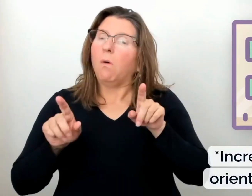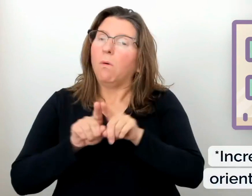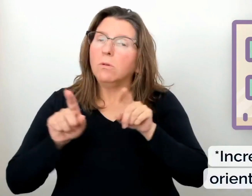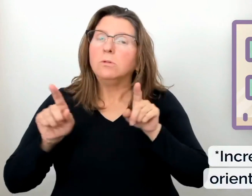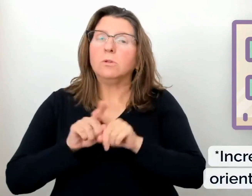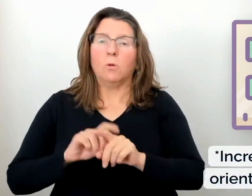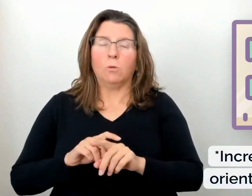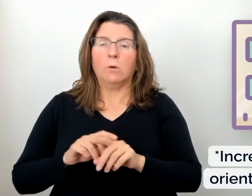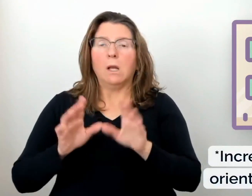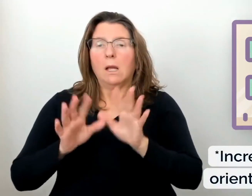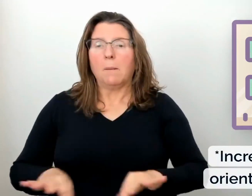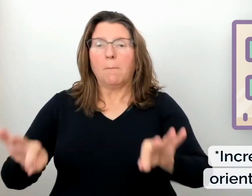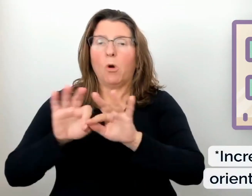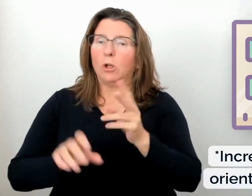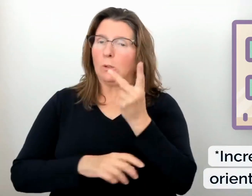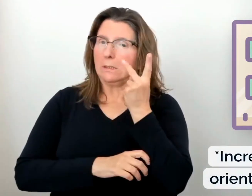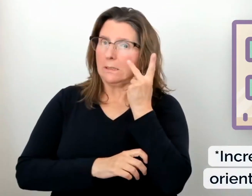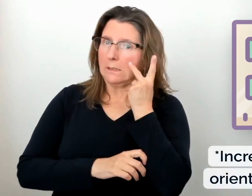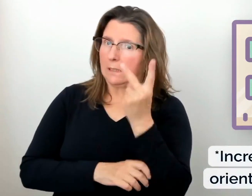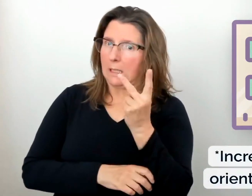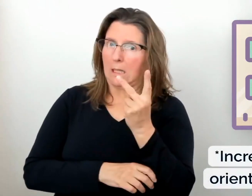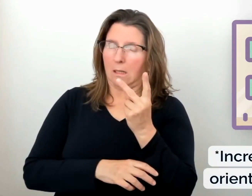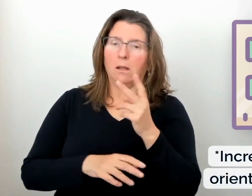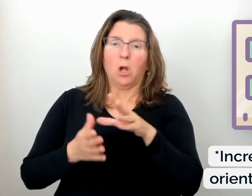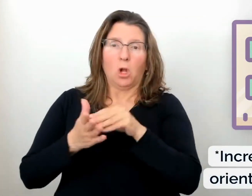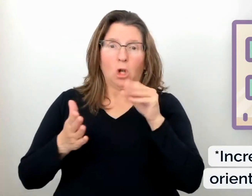It's important for students to see how they have actually progressed.